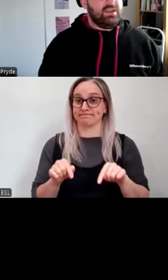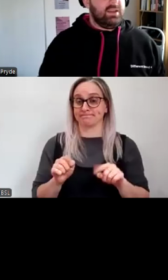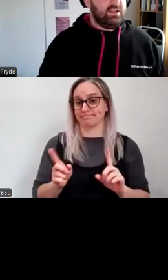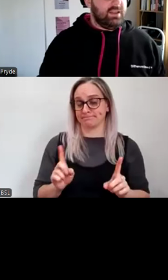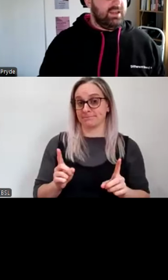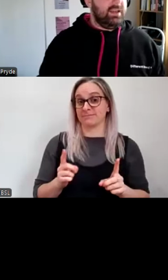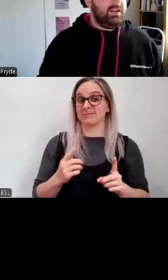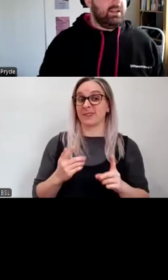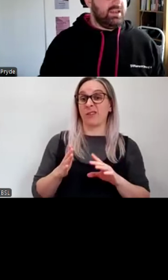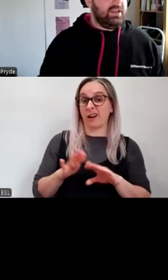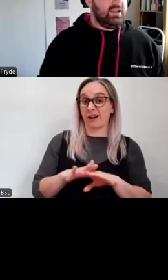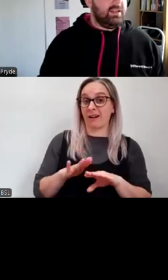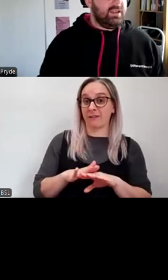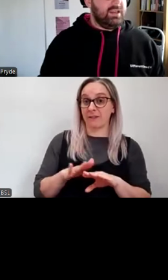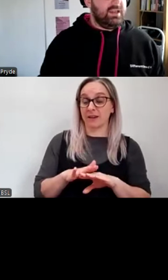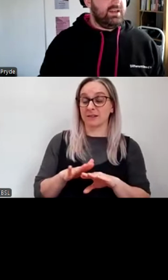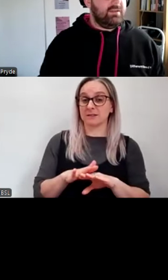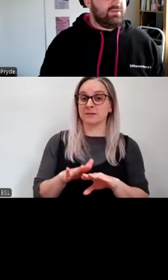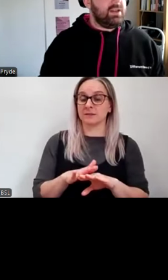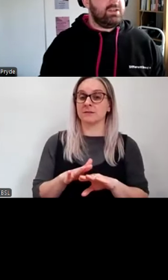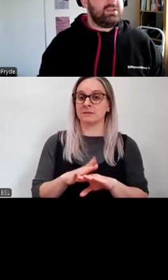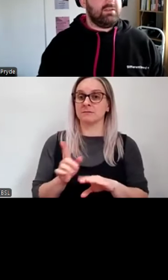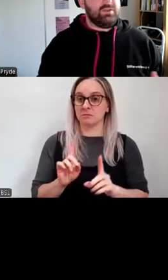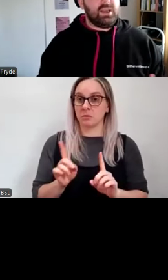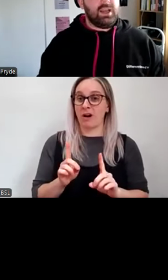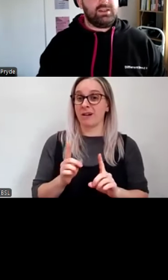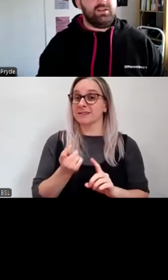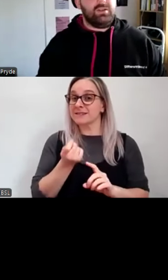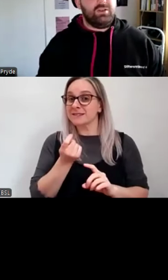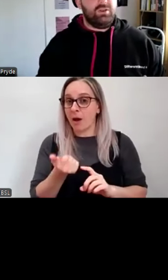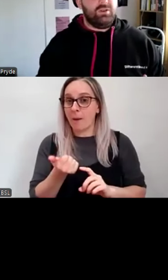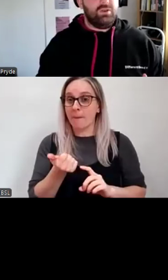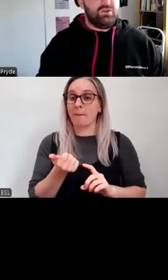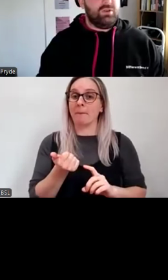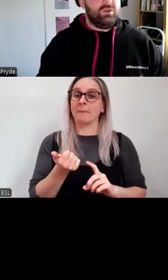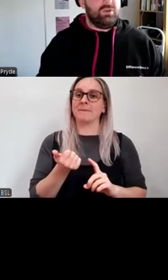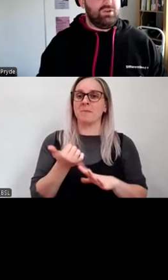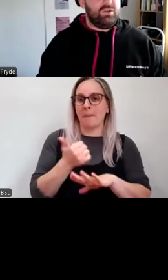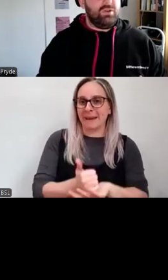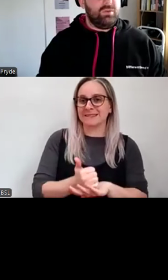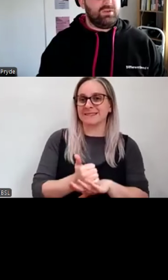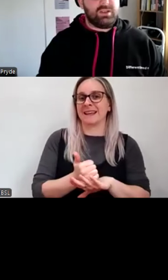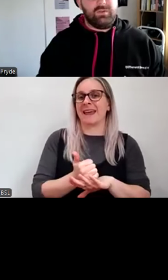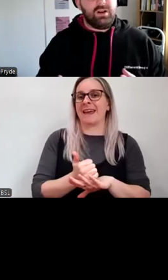the foundations and for testing you will discover